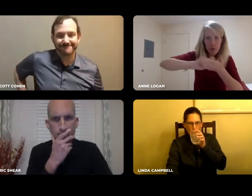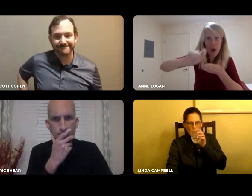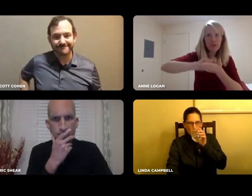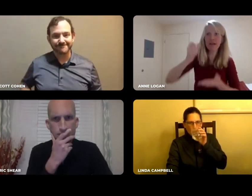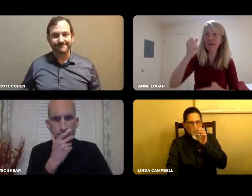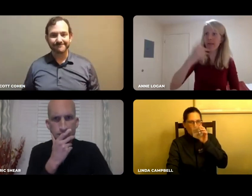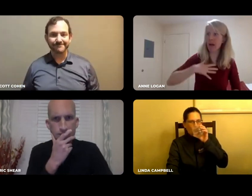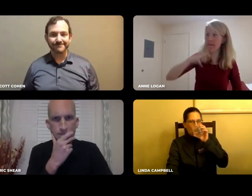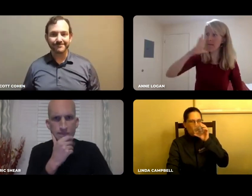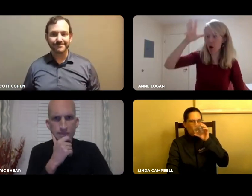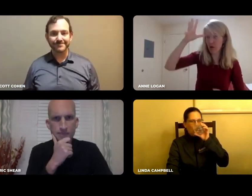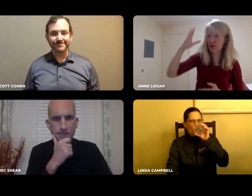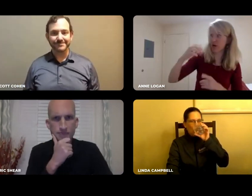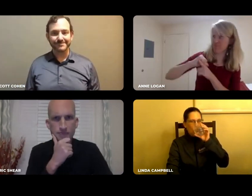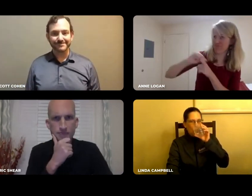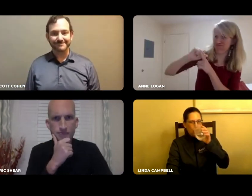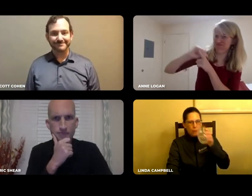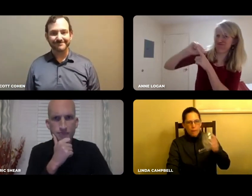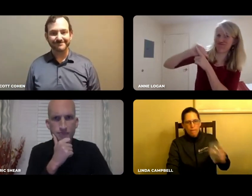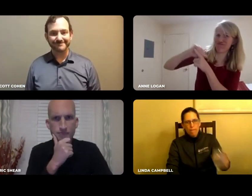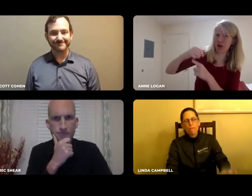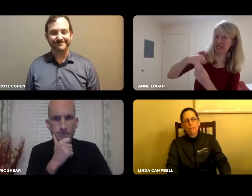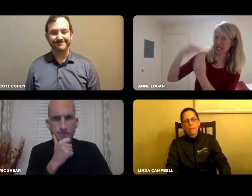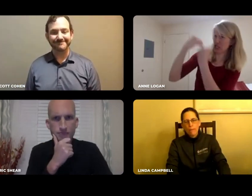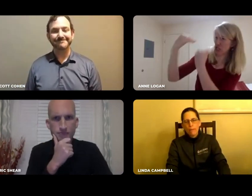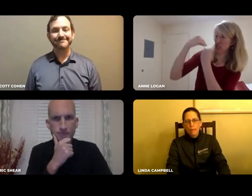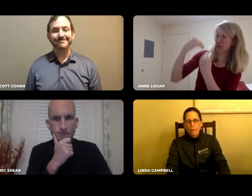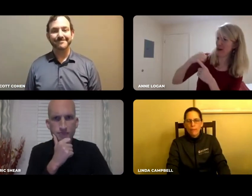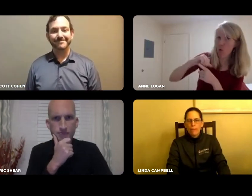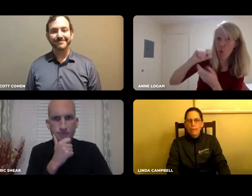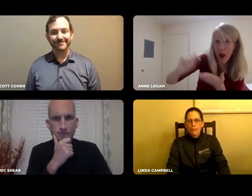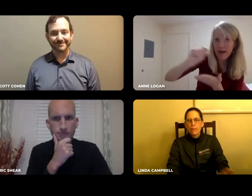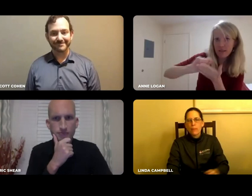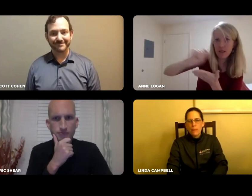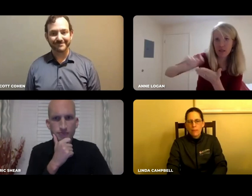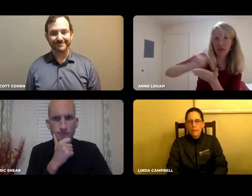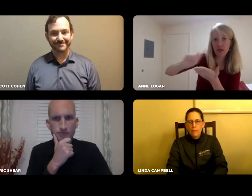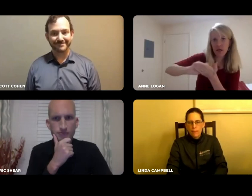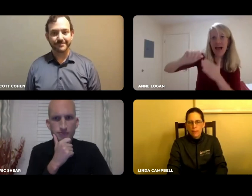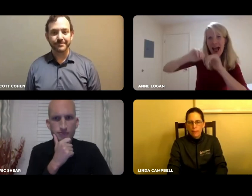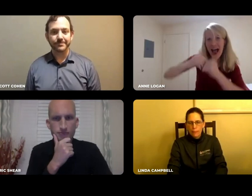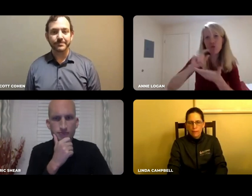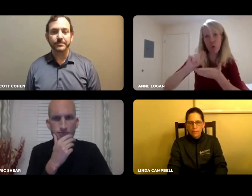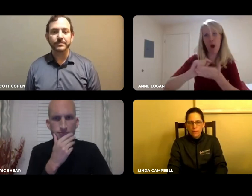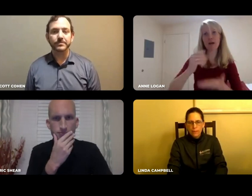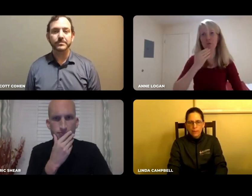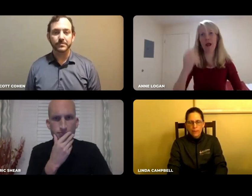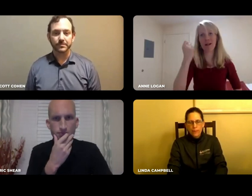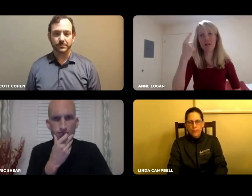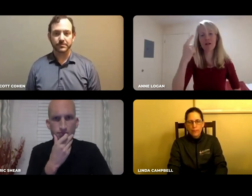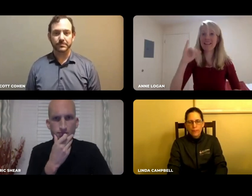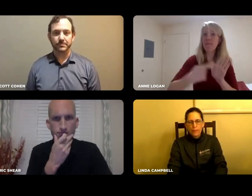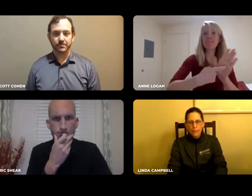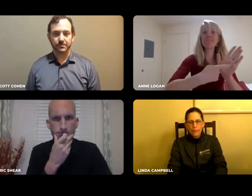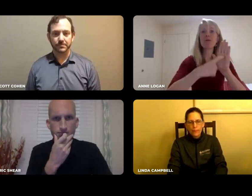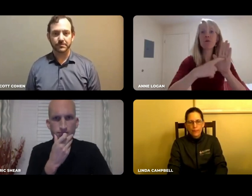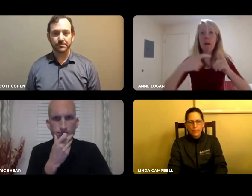as much as they can down. My parents really honed in on the skill of writing.